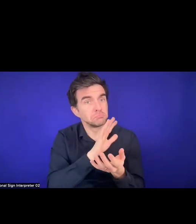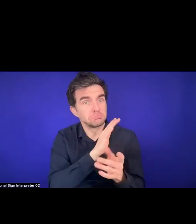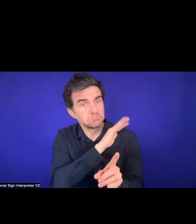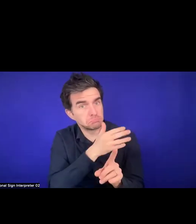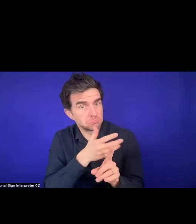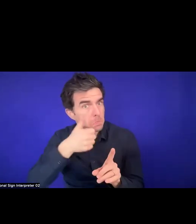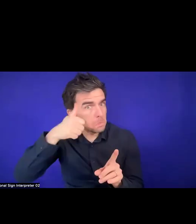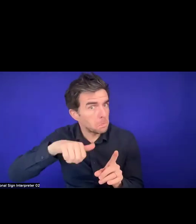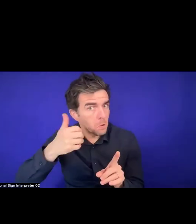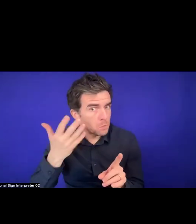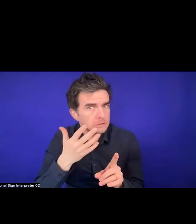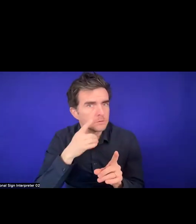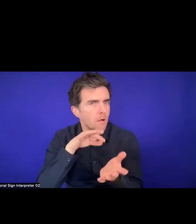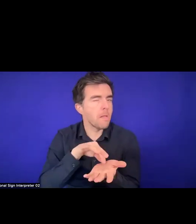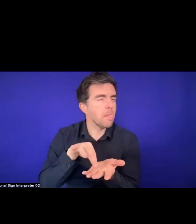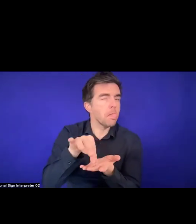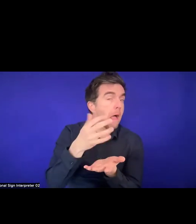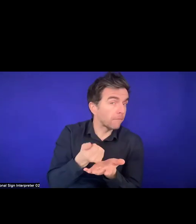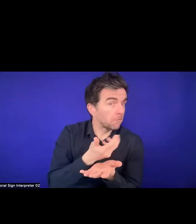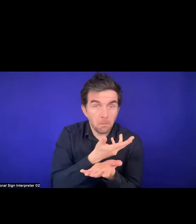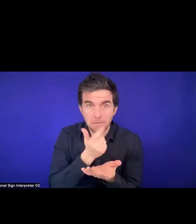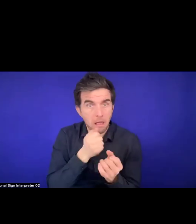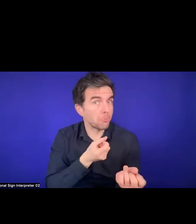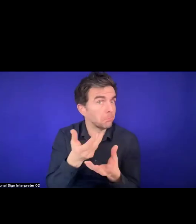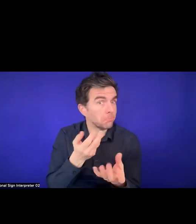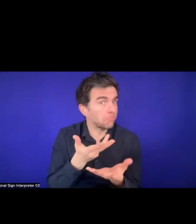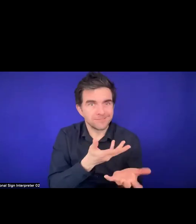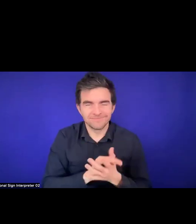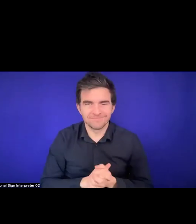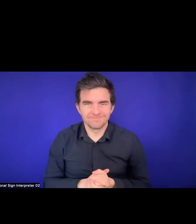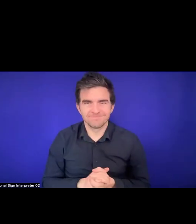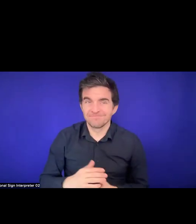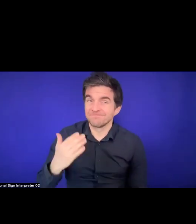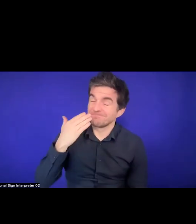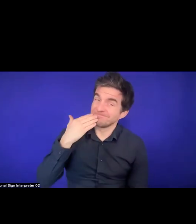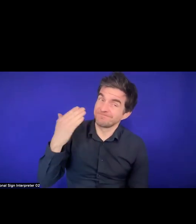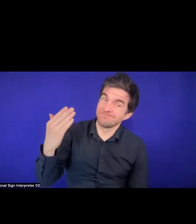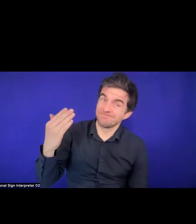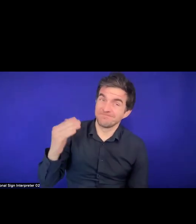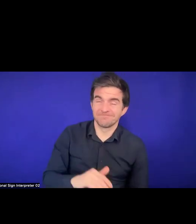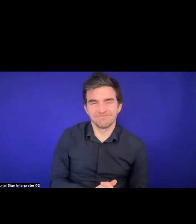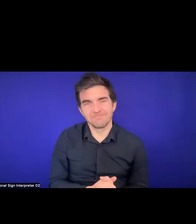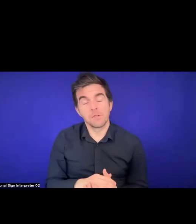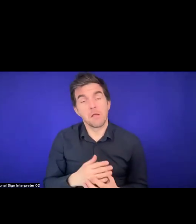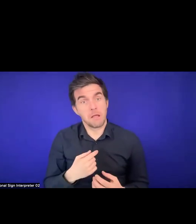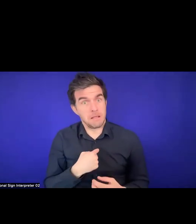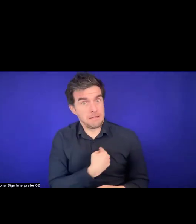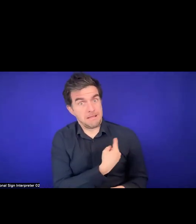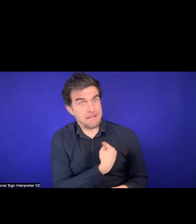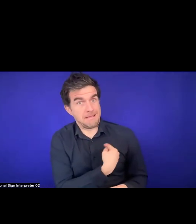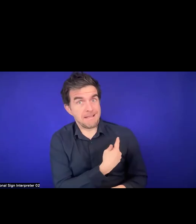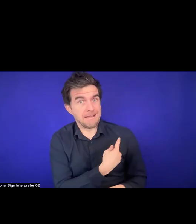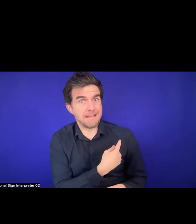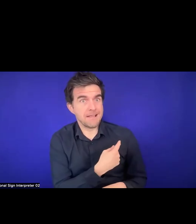: Thanks Eilionóir. My colleague, Béa, and I started in the PREPARED positions just